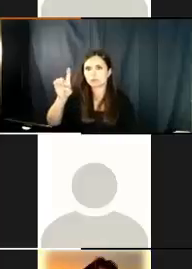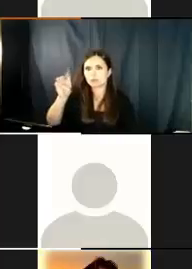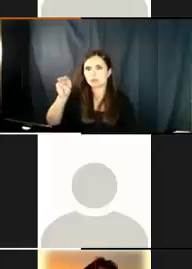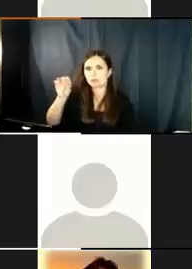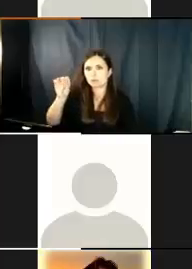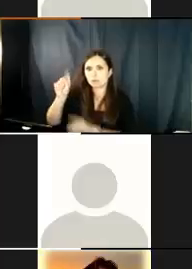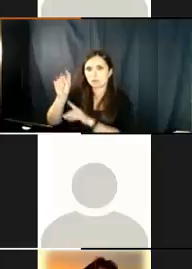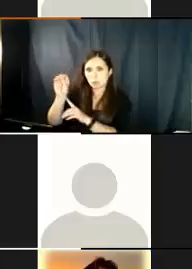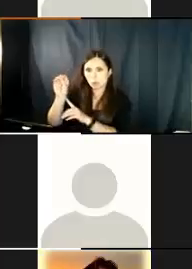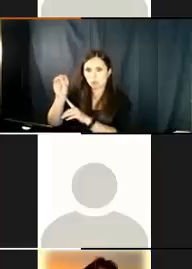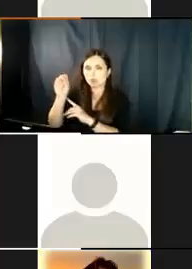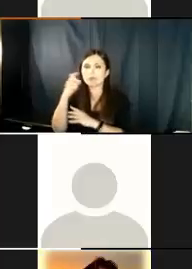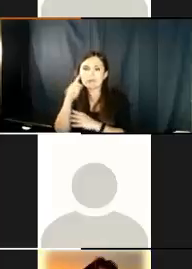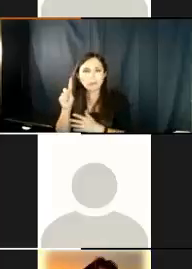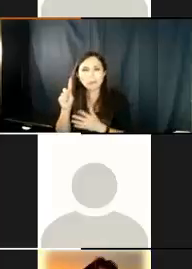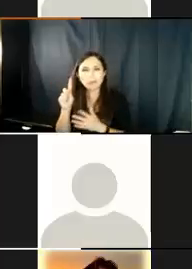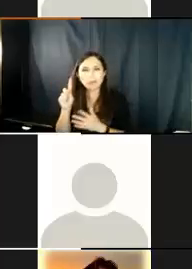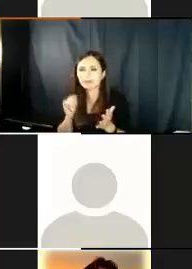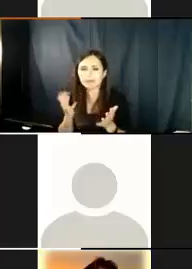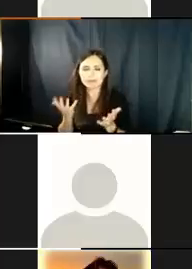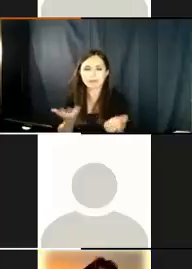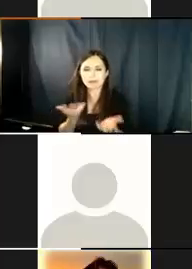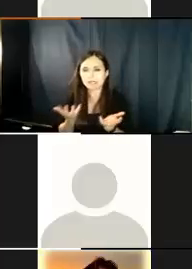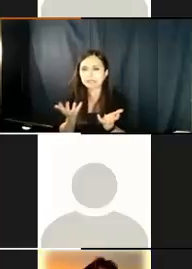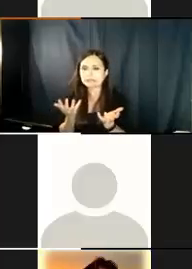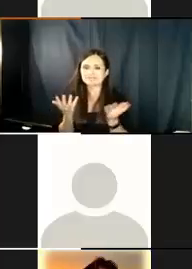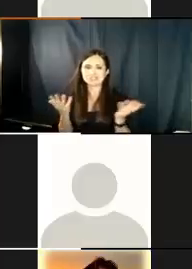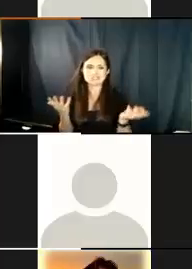it was for sheer practicality on my part.